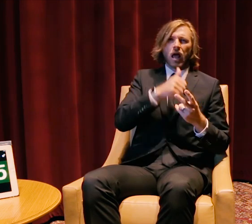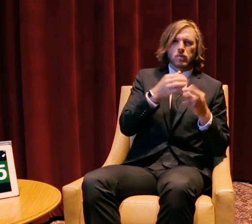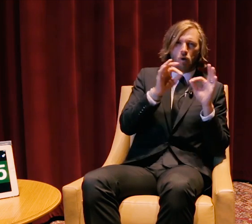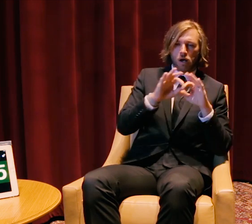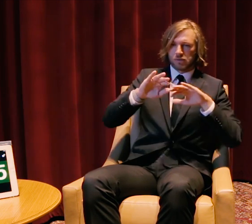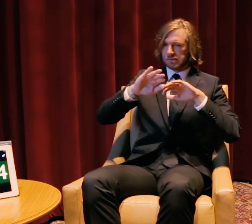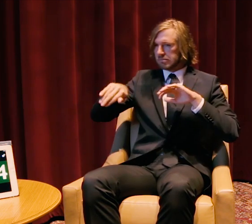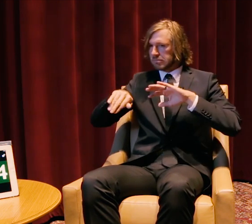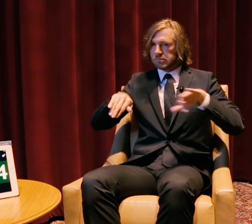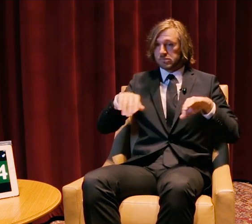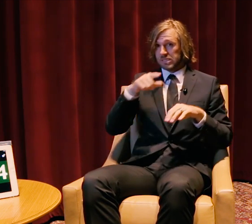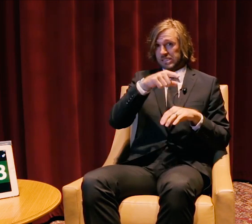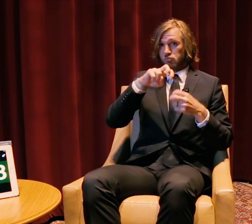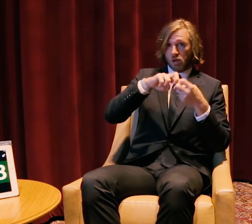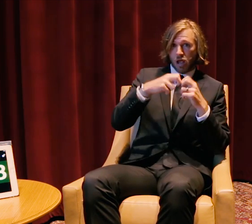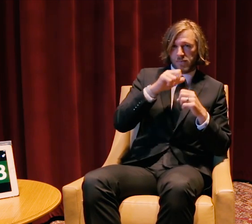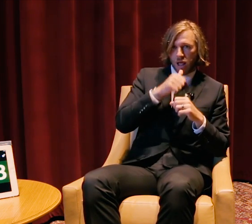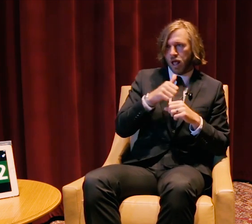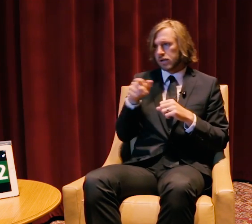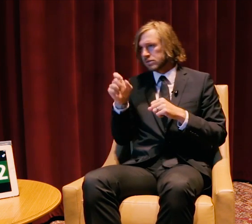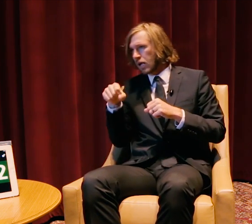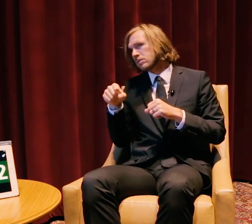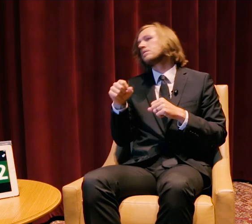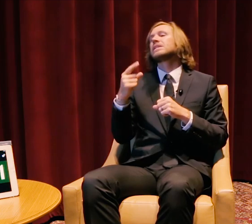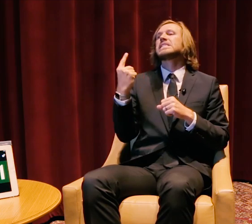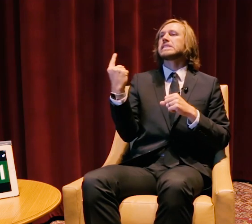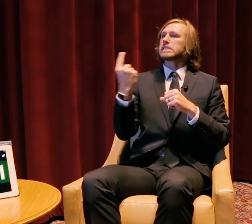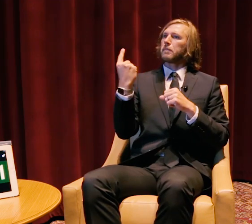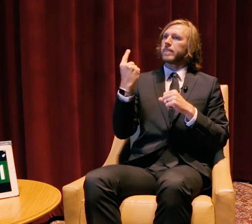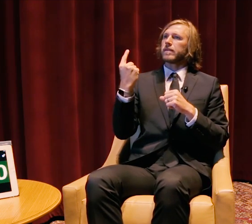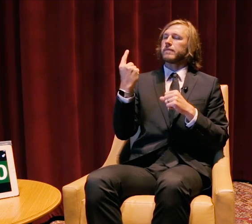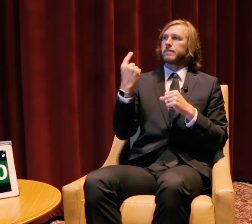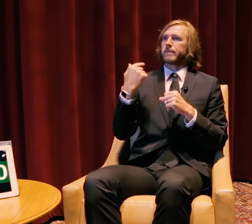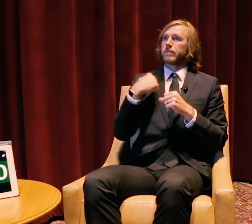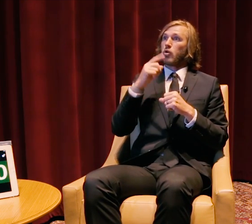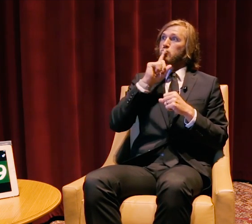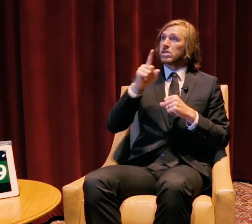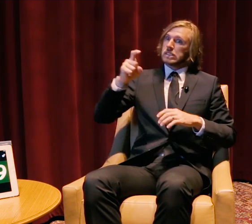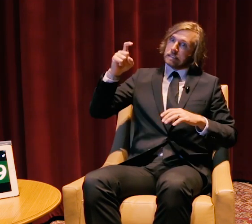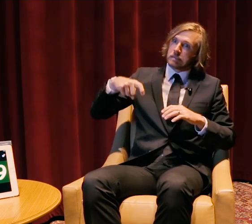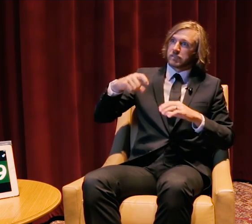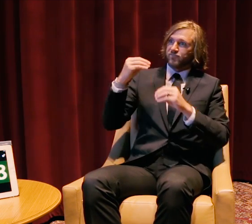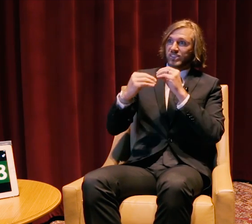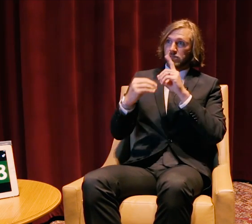is this really an issue, is this really something that I really need to fix?